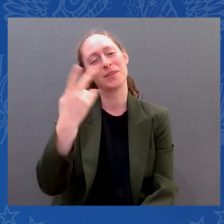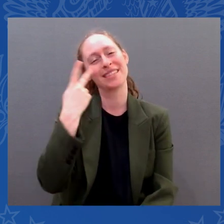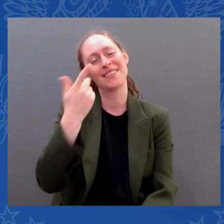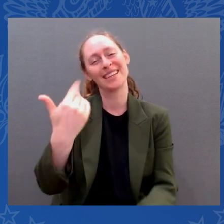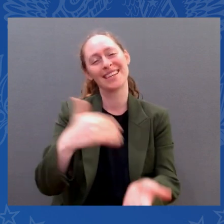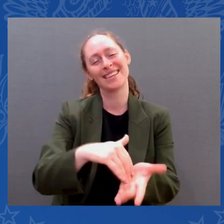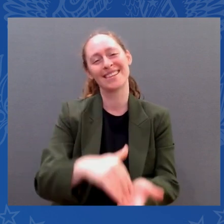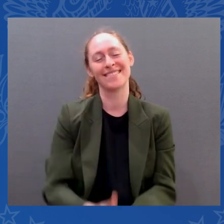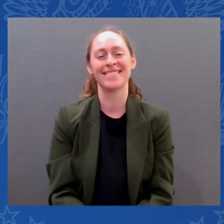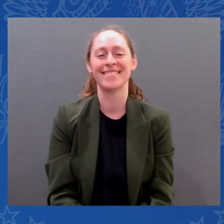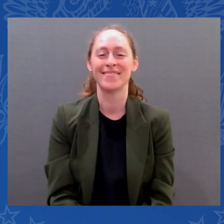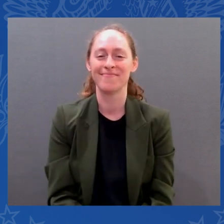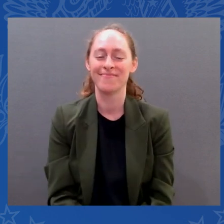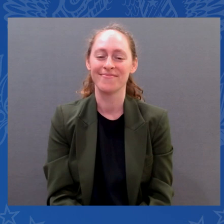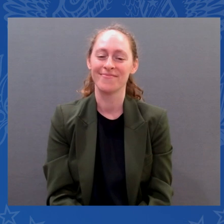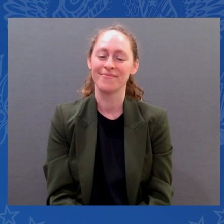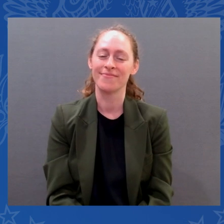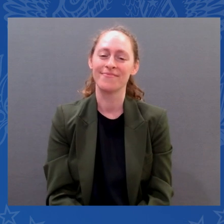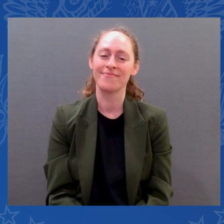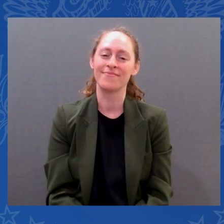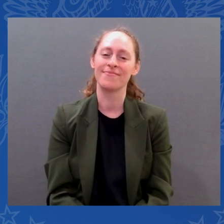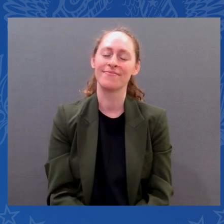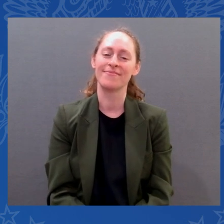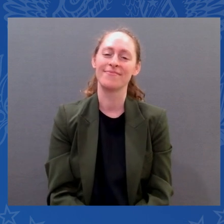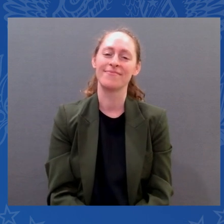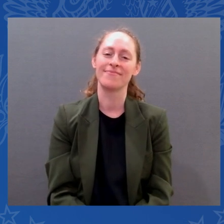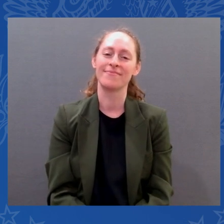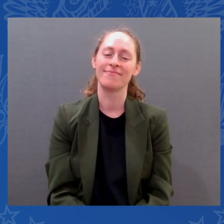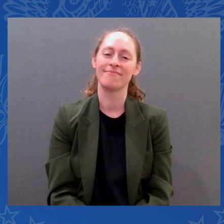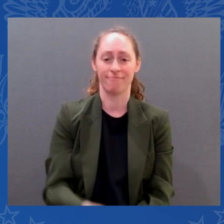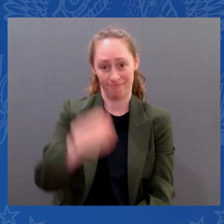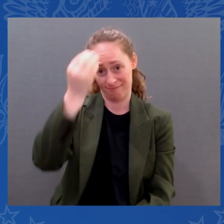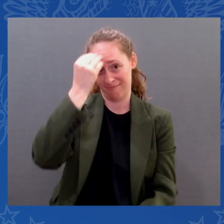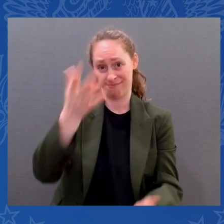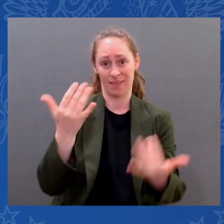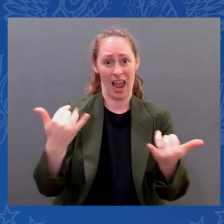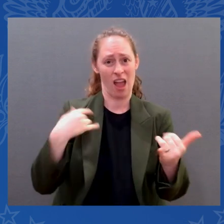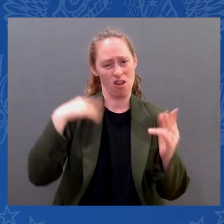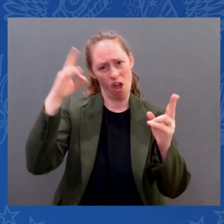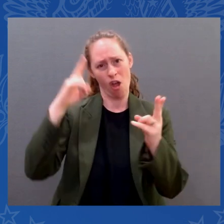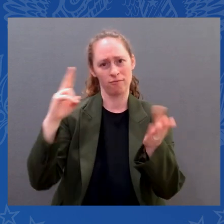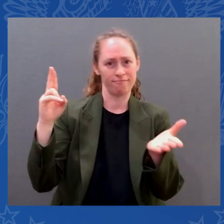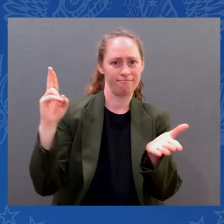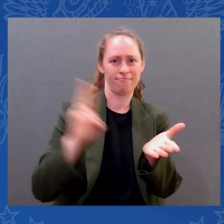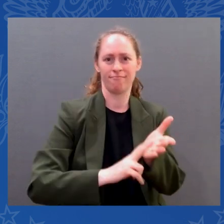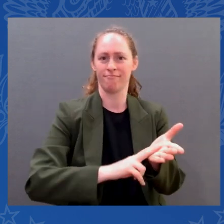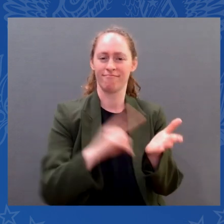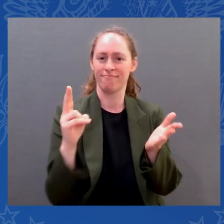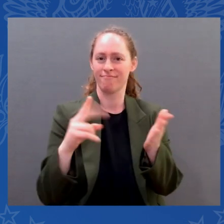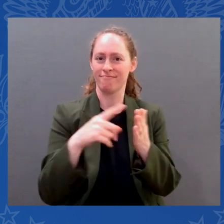something that's long overdue, and -- the National Museum of Asian and Pacific American History